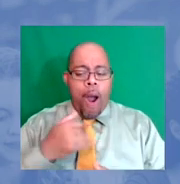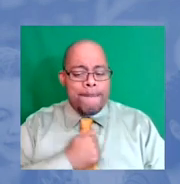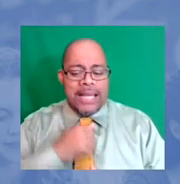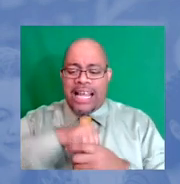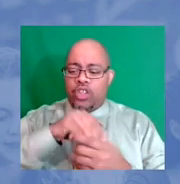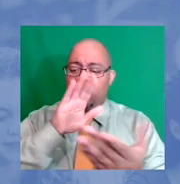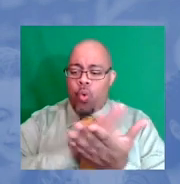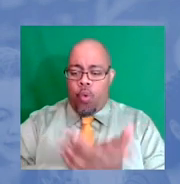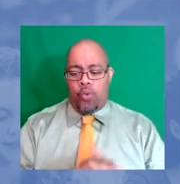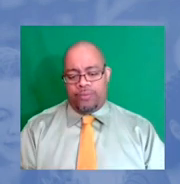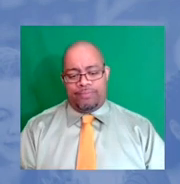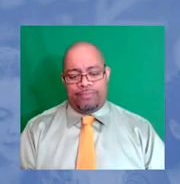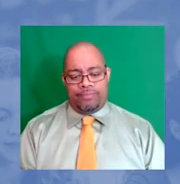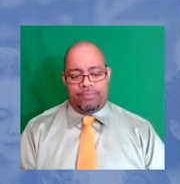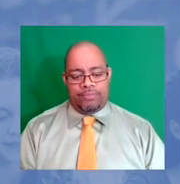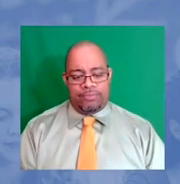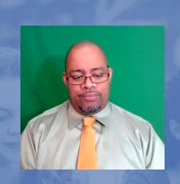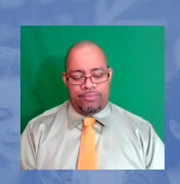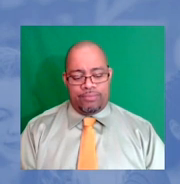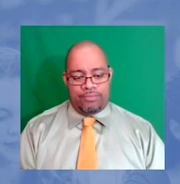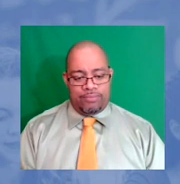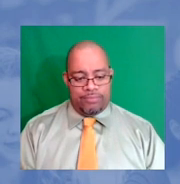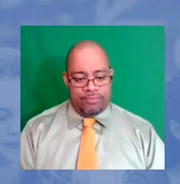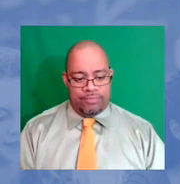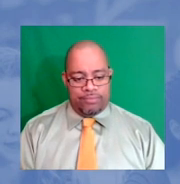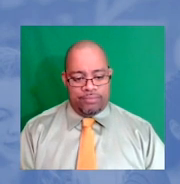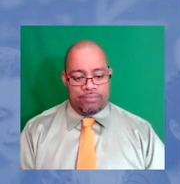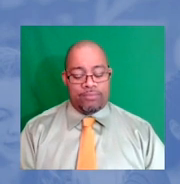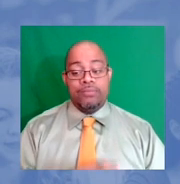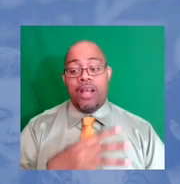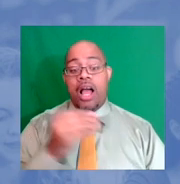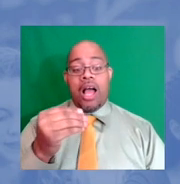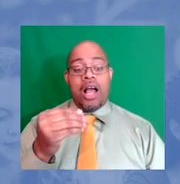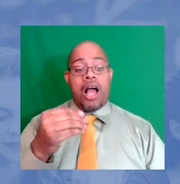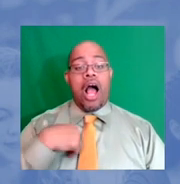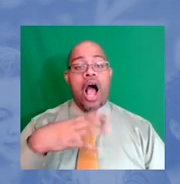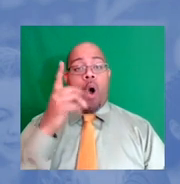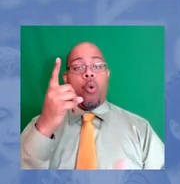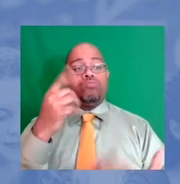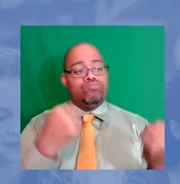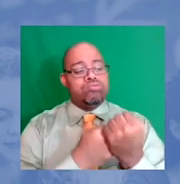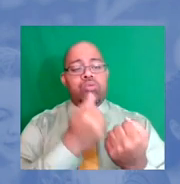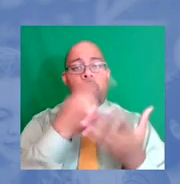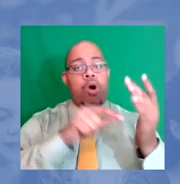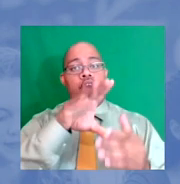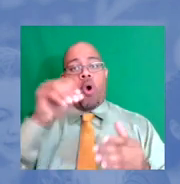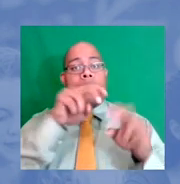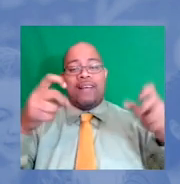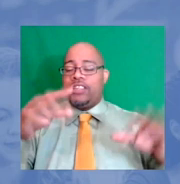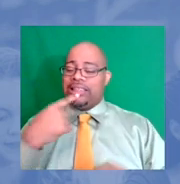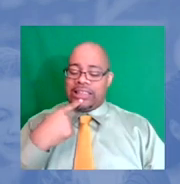I WOULD ECHO WHAT A LOT OF MY CO PANELISTS HAVE SAID BUT INCLUDING STUDENTS AND FAMILIES